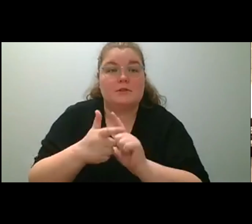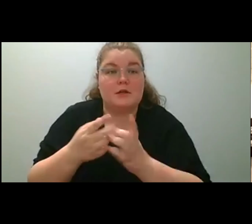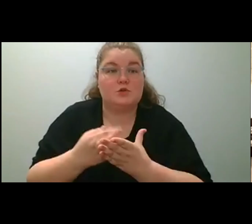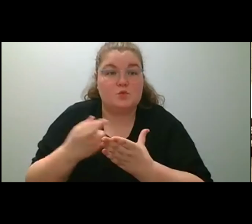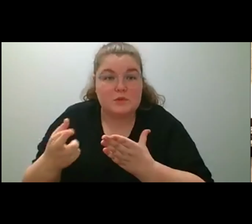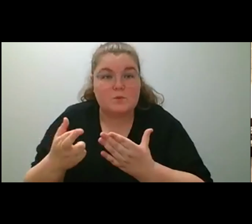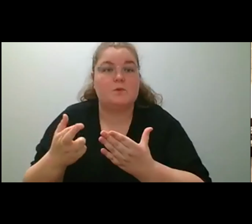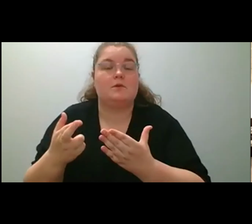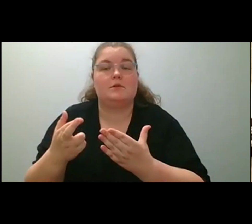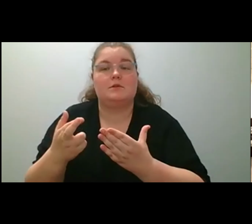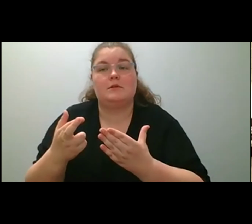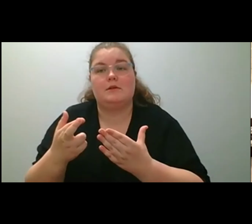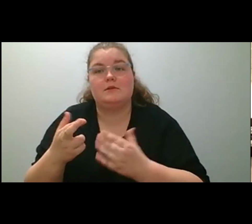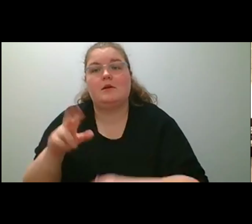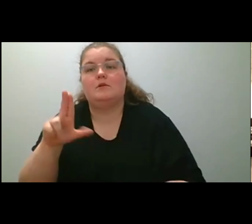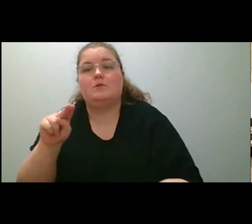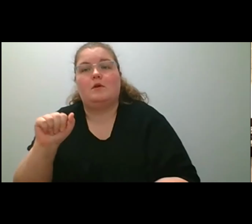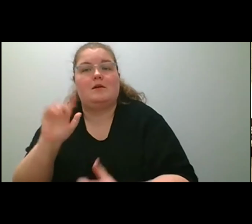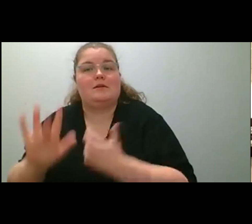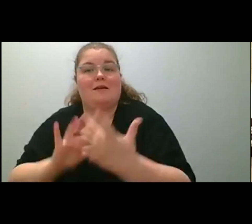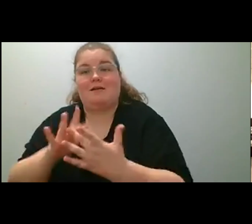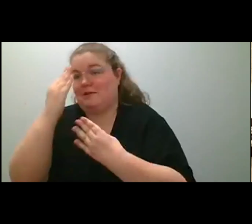And if you need anything else, just please reach out.